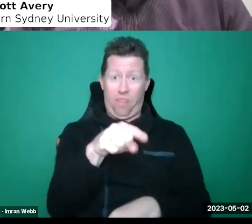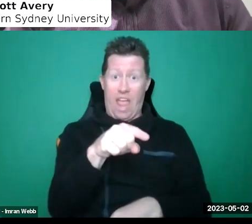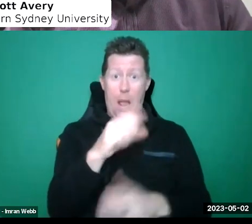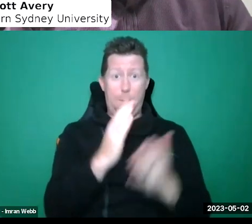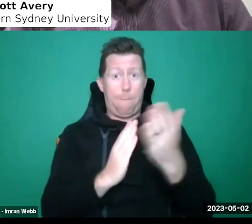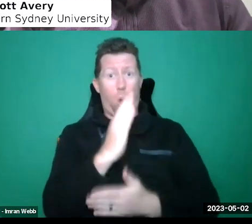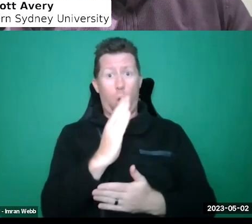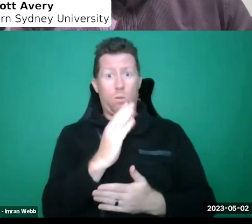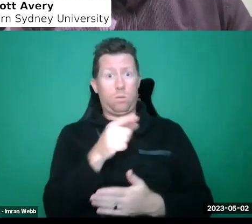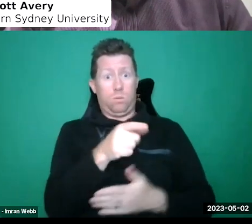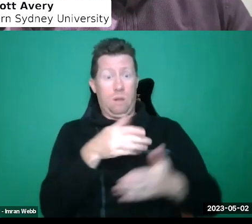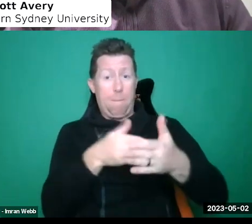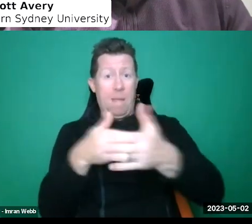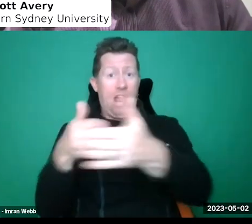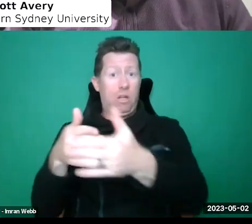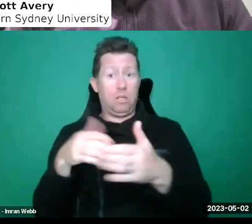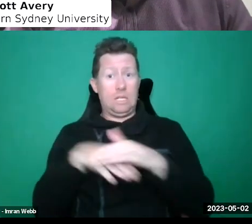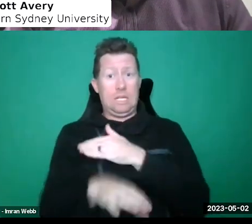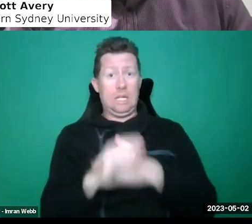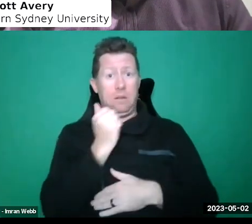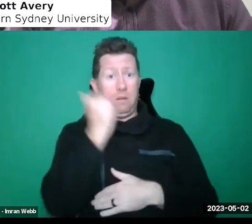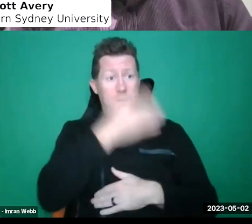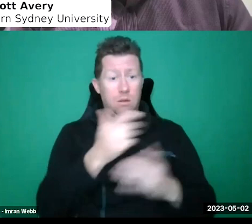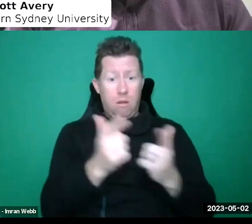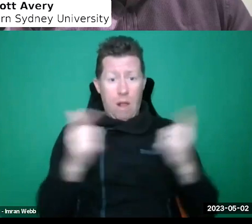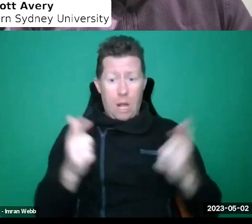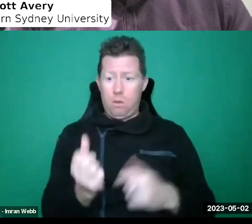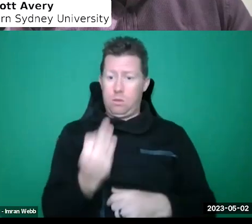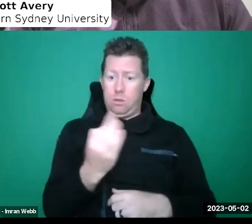some of those barriers, for example, in in terms of language or identifying